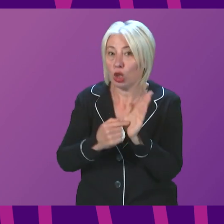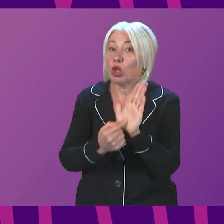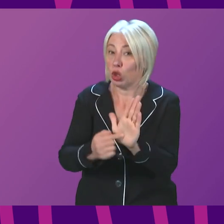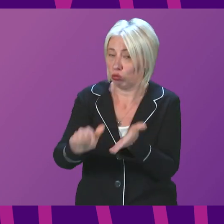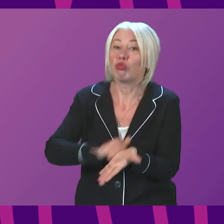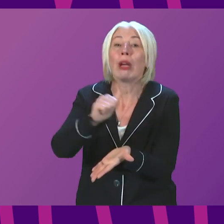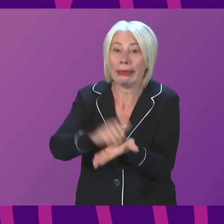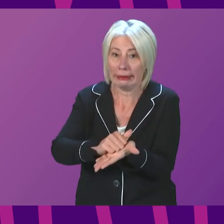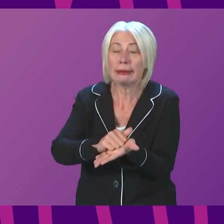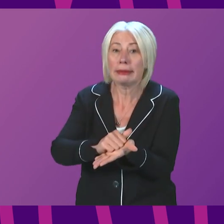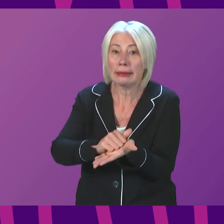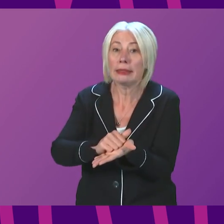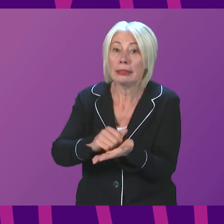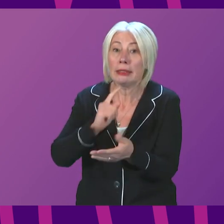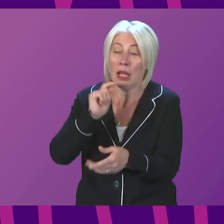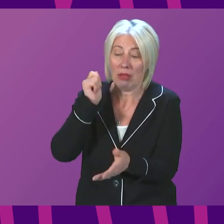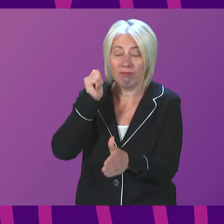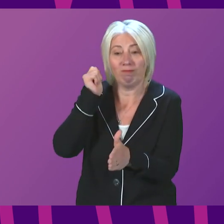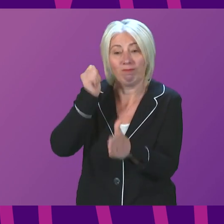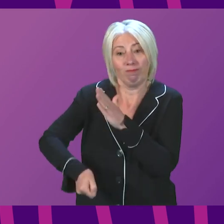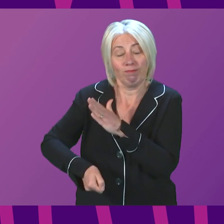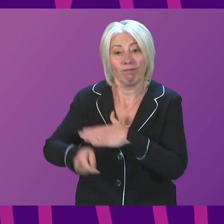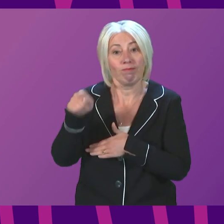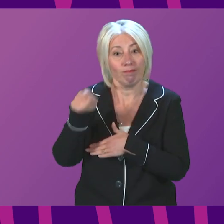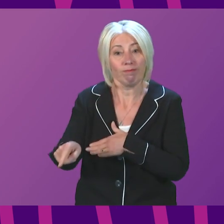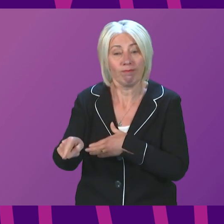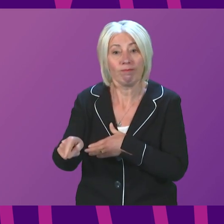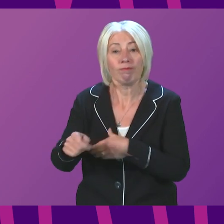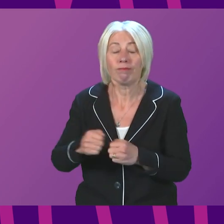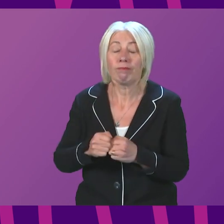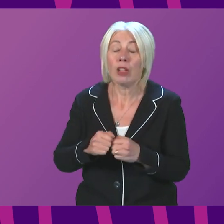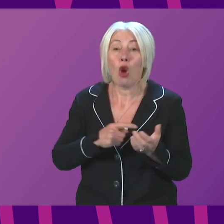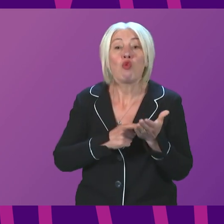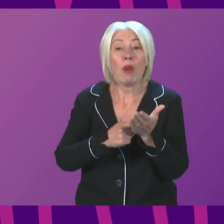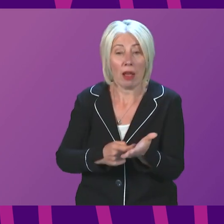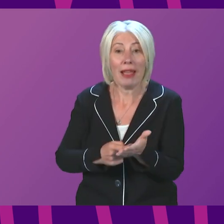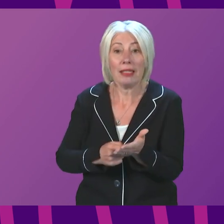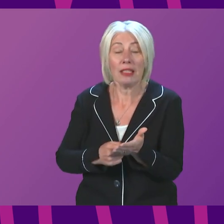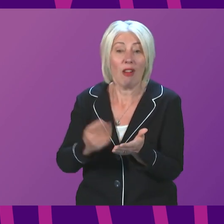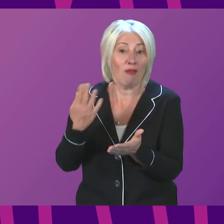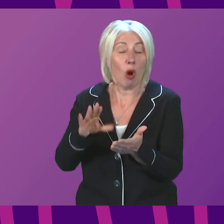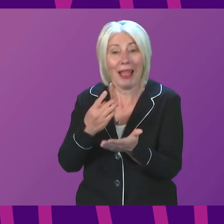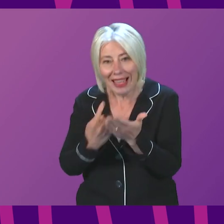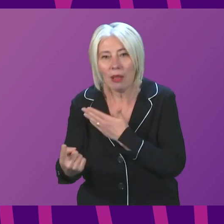and a sanction was imposed—a sanction that was recommended by that independent process